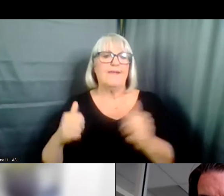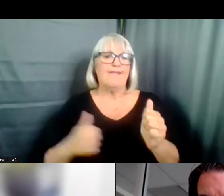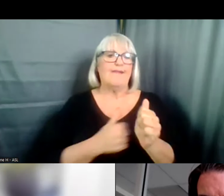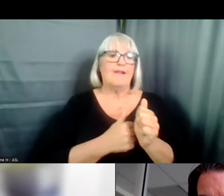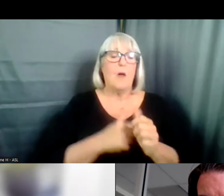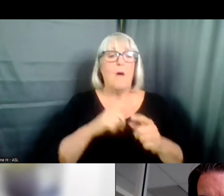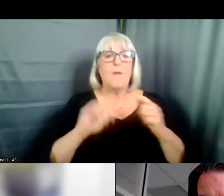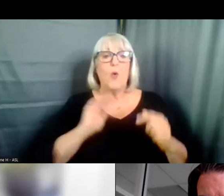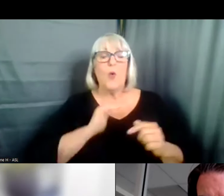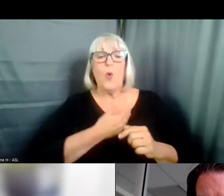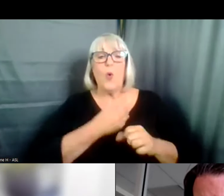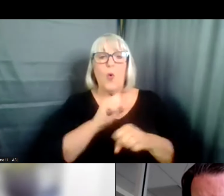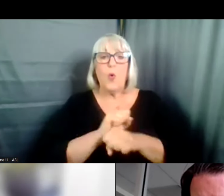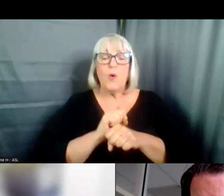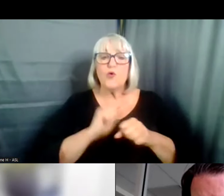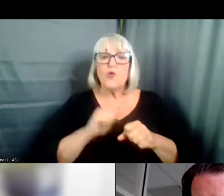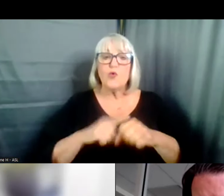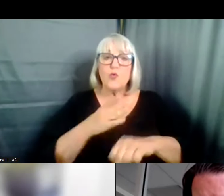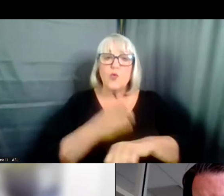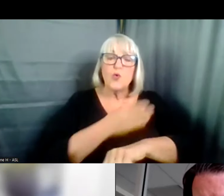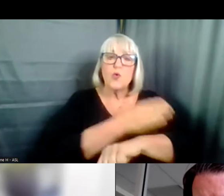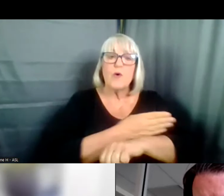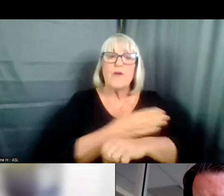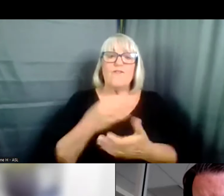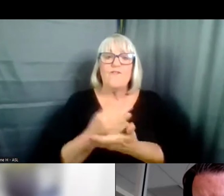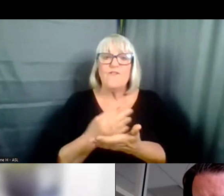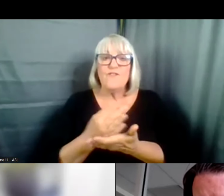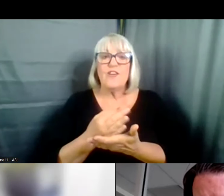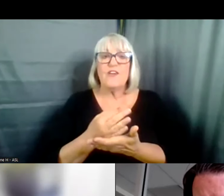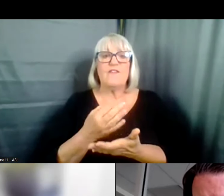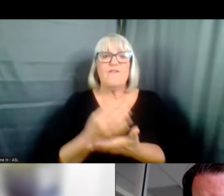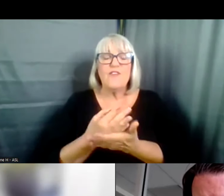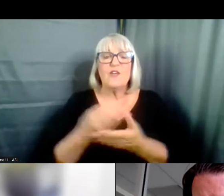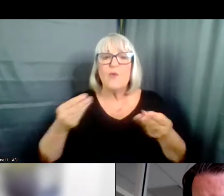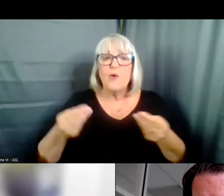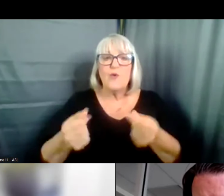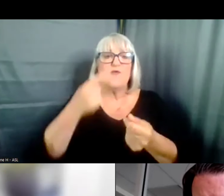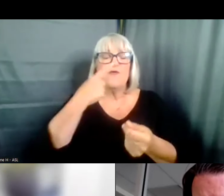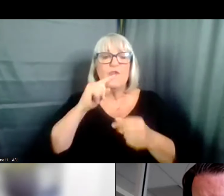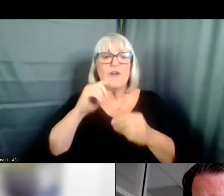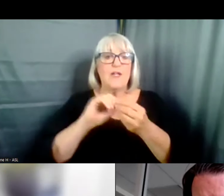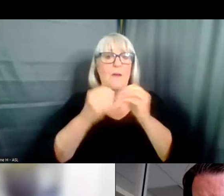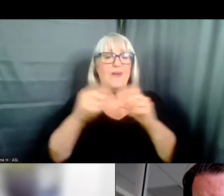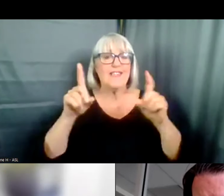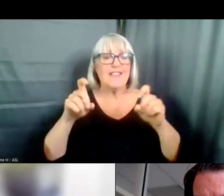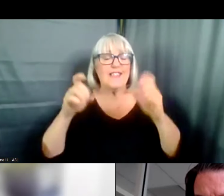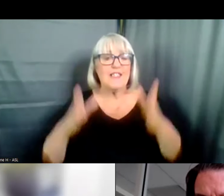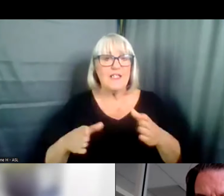the funding the number of testers. We're also looking at exploring different regulatory change to allow for mobile skills